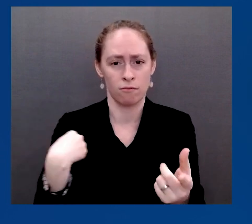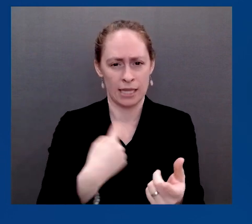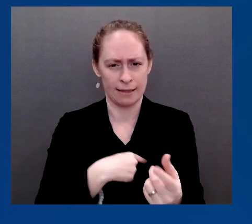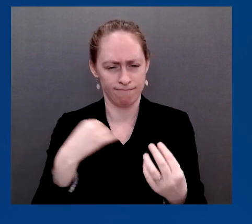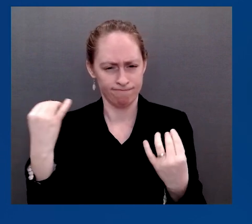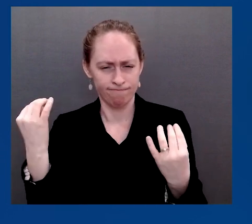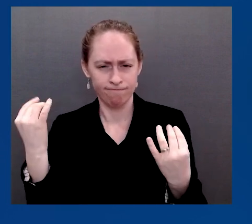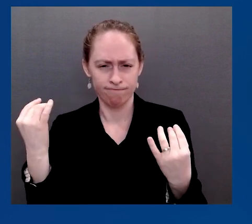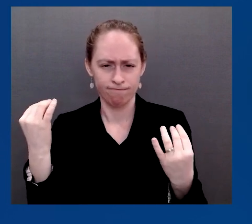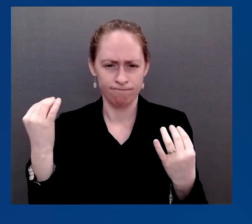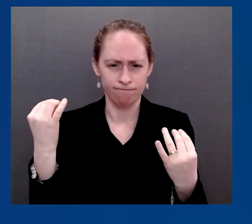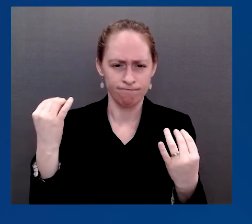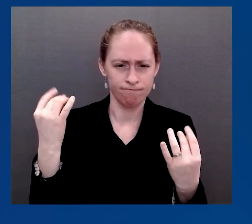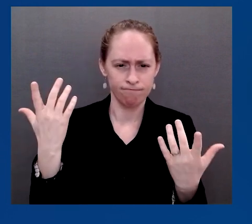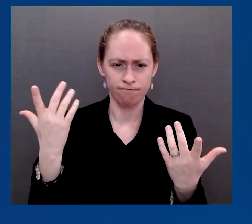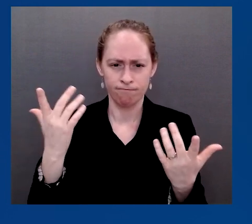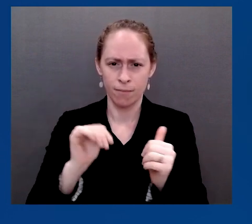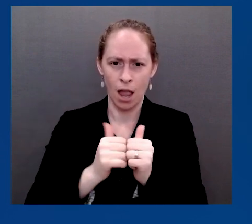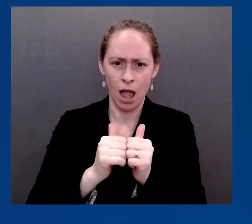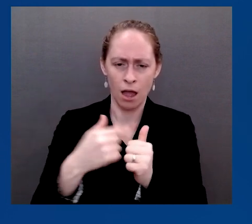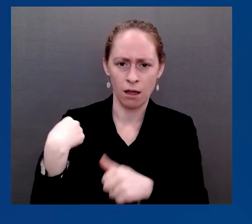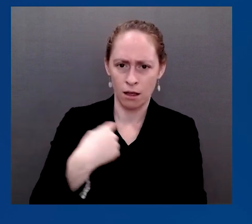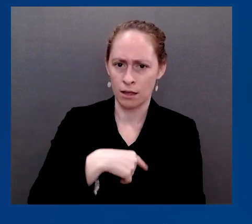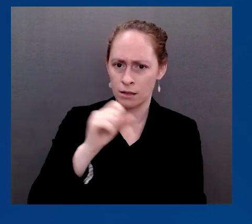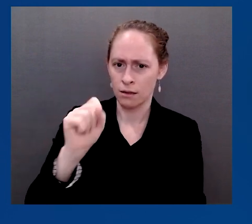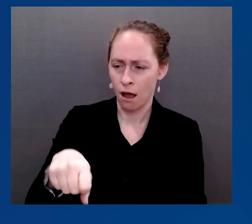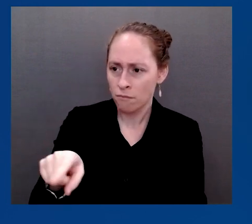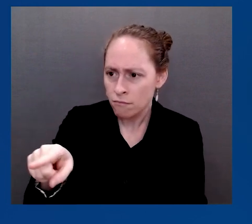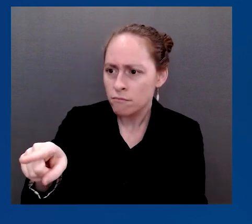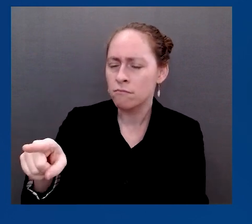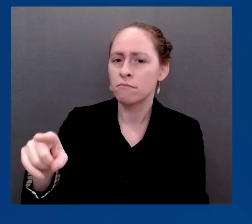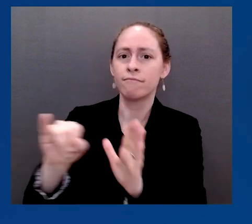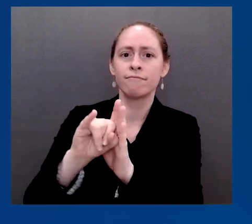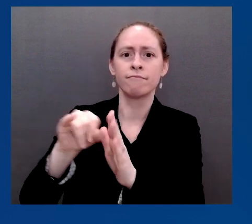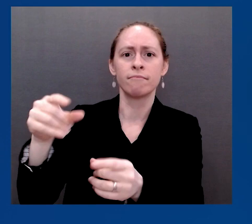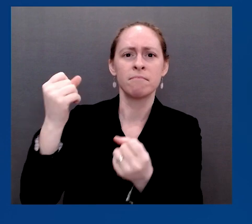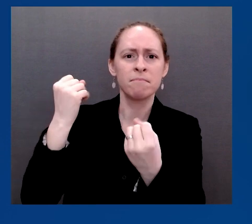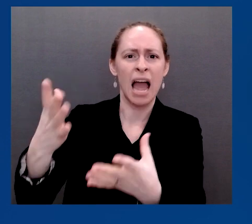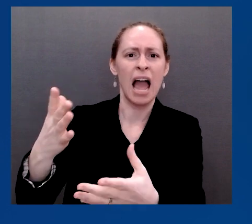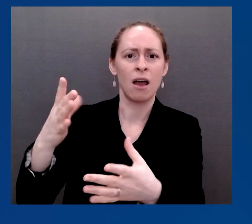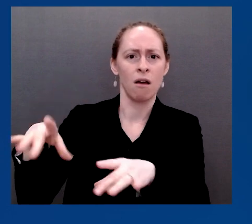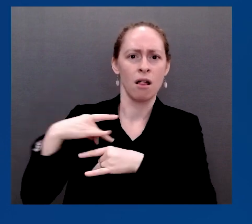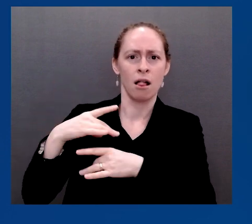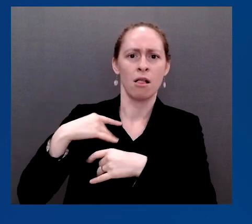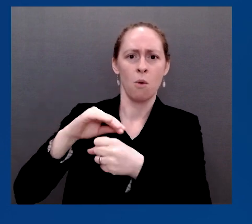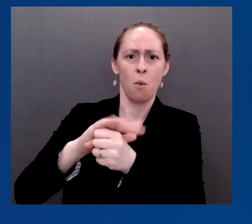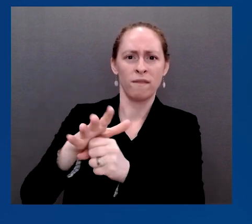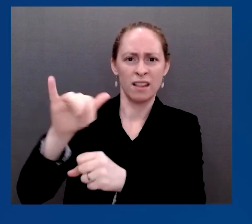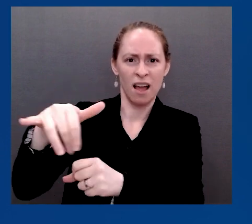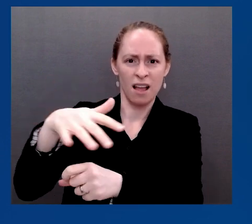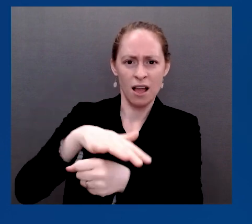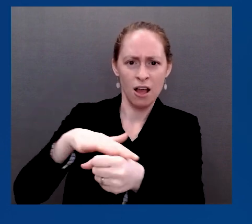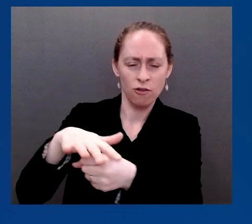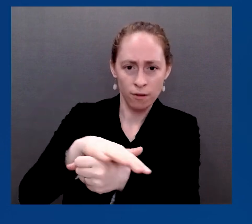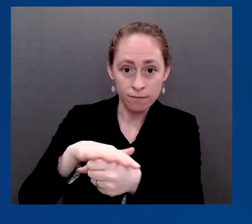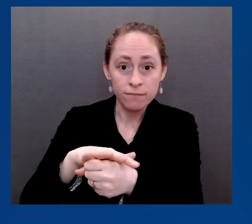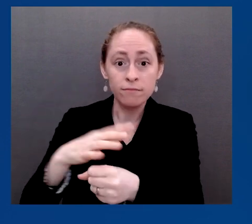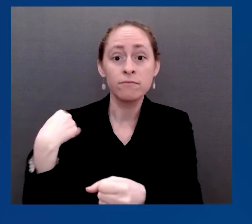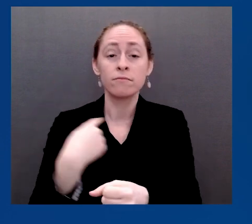testing in wastewater or our sewage systems can help us monitor COVID-19 in communities and provide an early warning